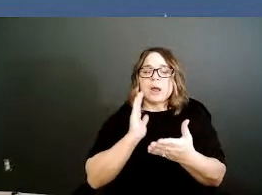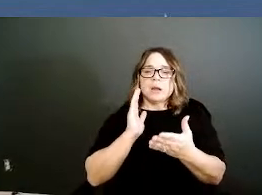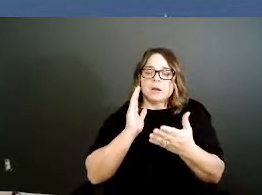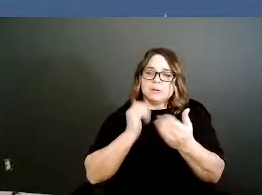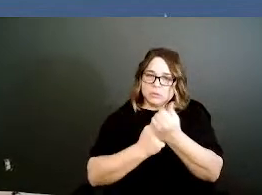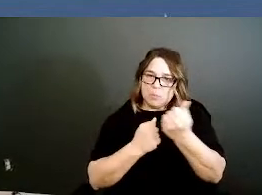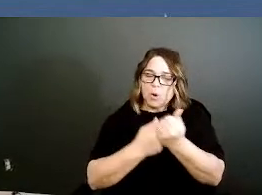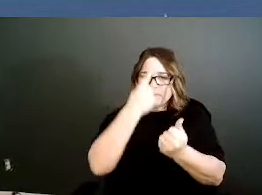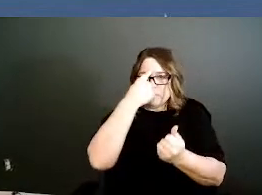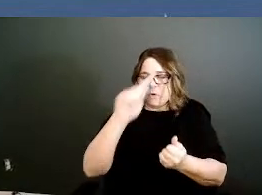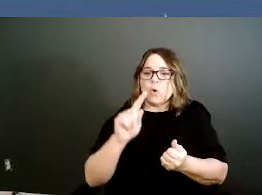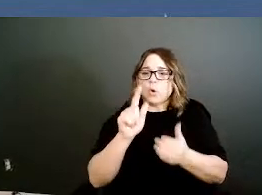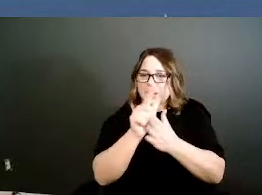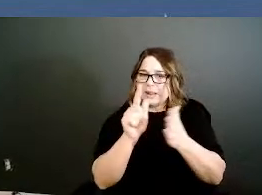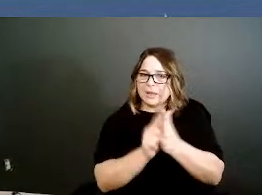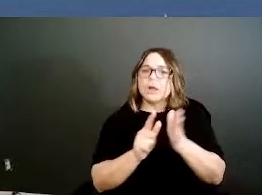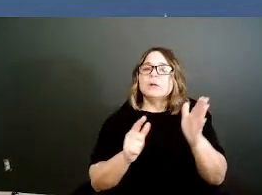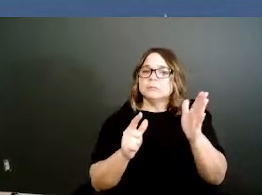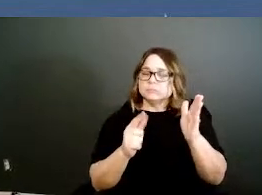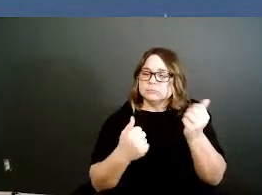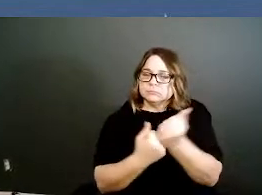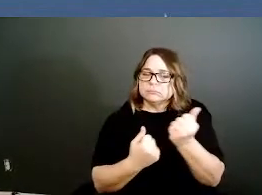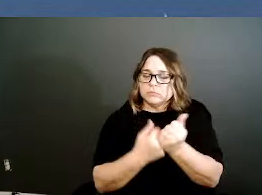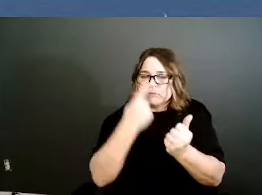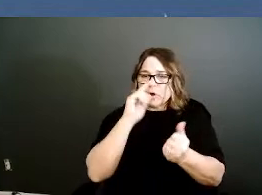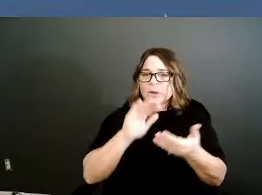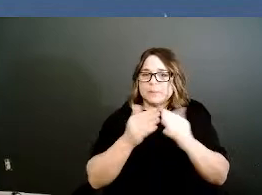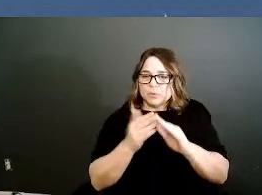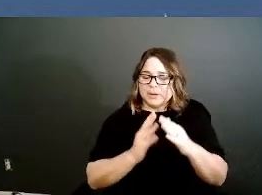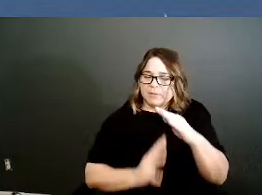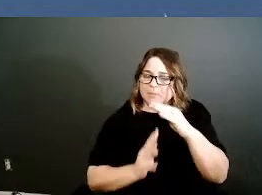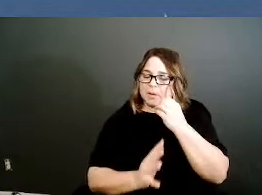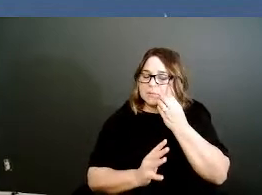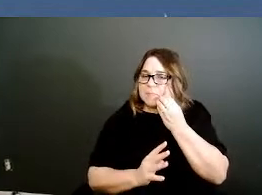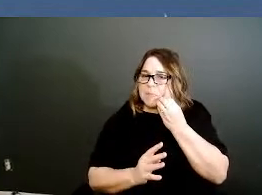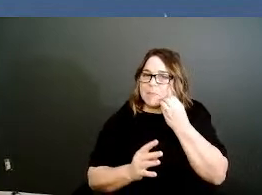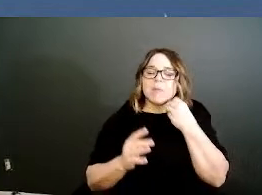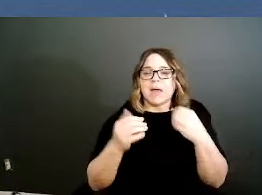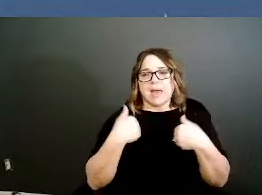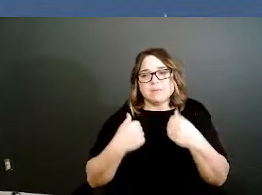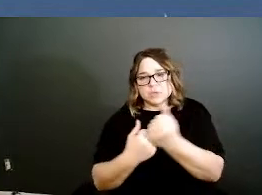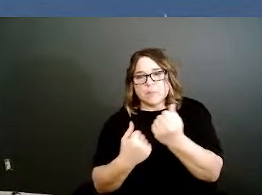HELD IN DETENTION CENTERS AND THEY'RE MORE LIKELY TO WIN THEIR CASE AND STAY IN OUR COMMUNITY AND HELP OUR COMMUNITY THRIVE.